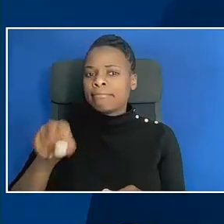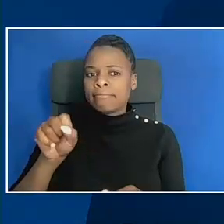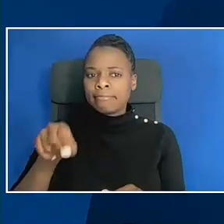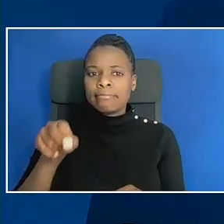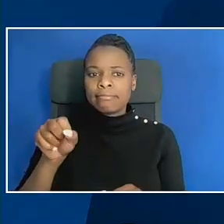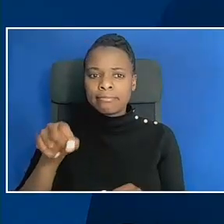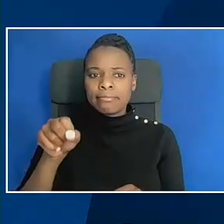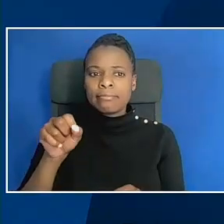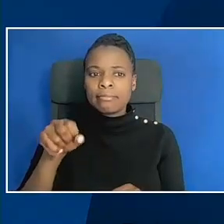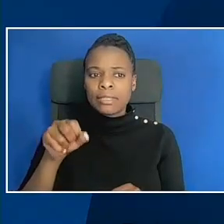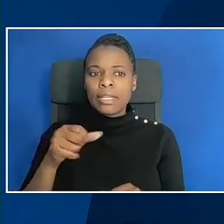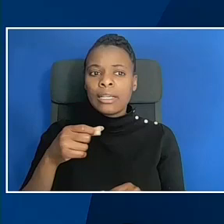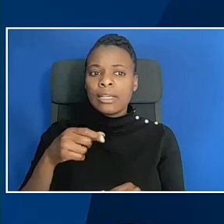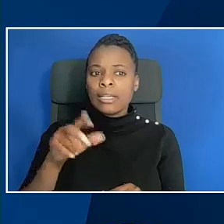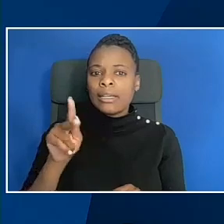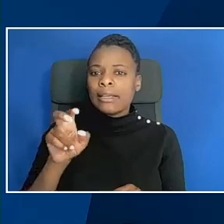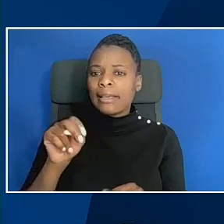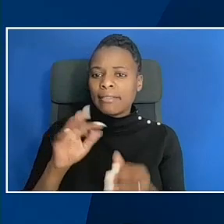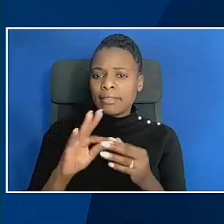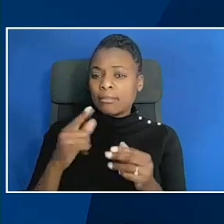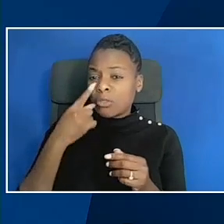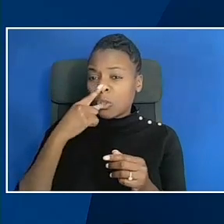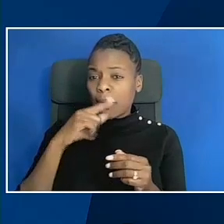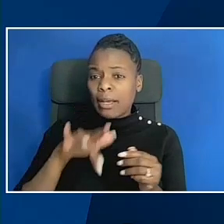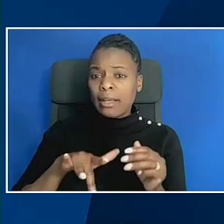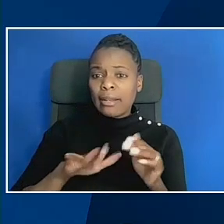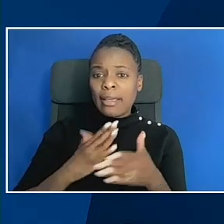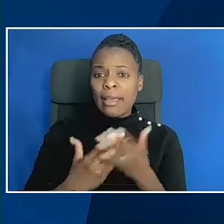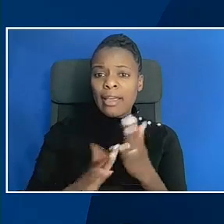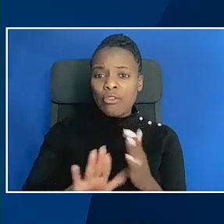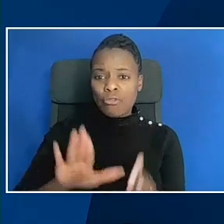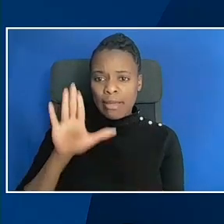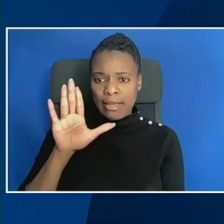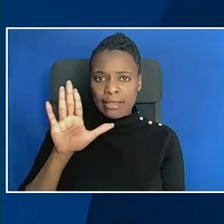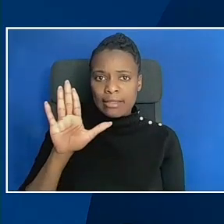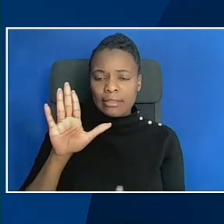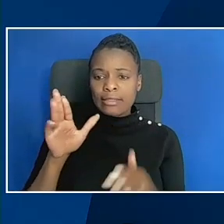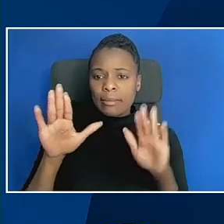If you could raise your hand, that'd be great. There you go. So we have Jillian, right?